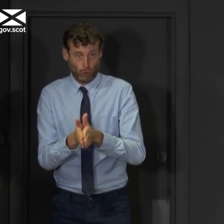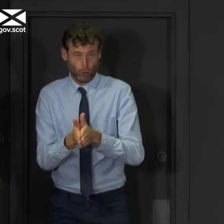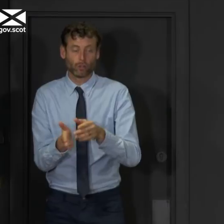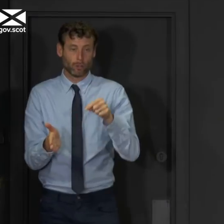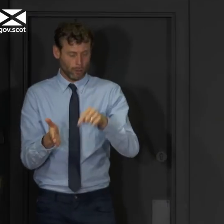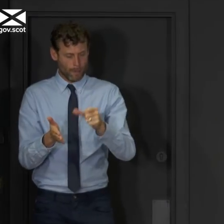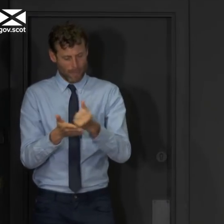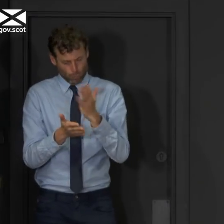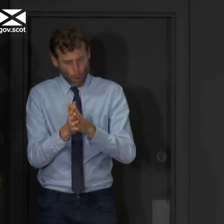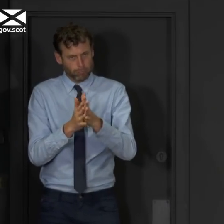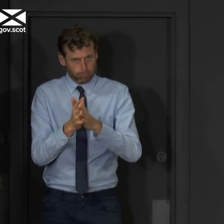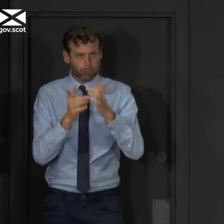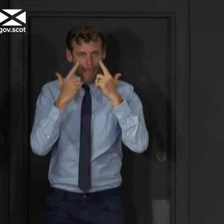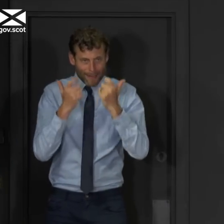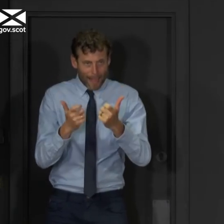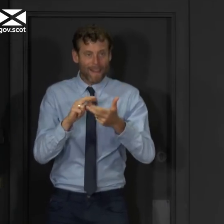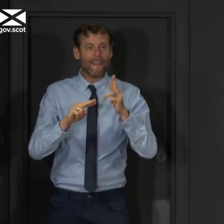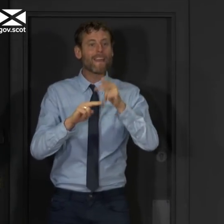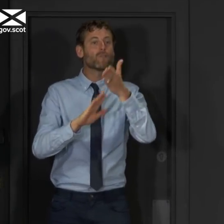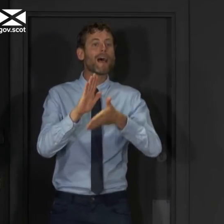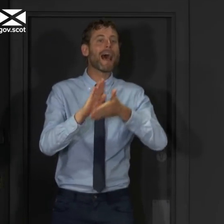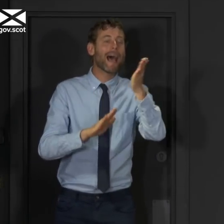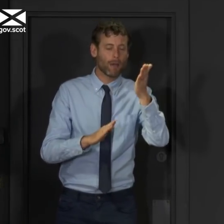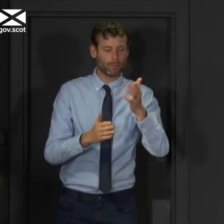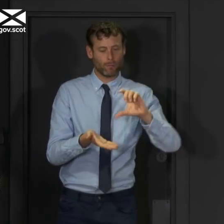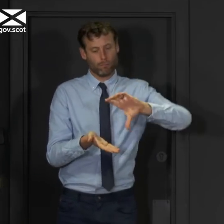it thoroughly. If you are out of your home take hand sanitiser with you.